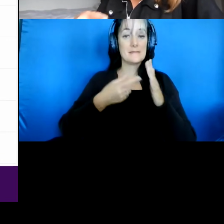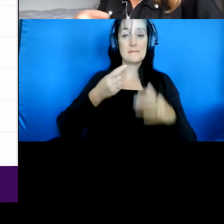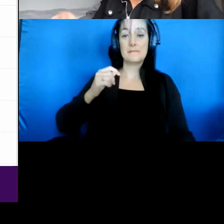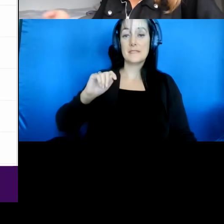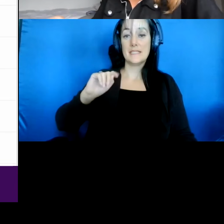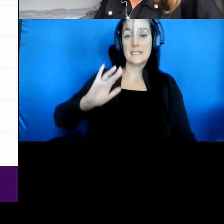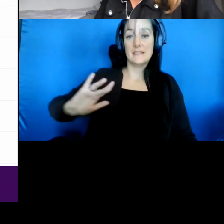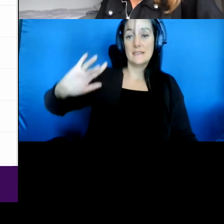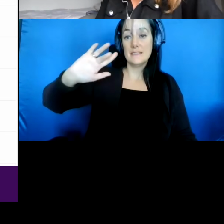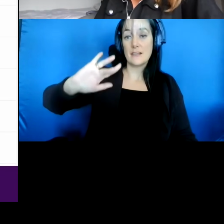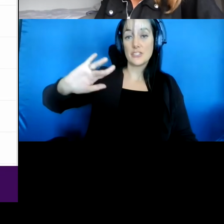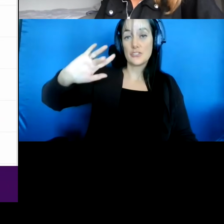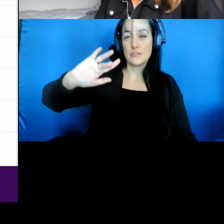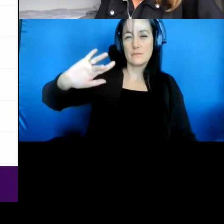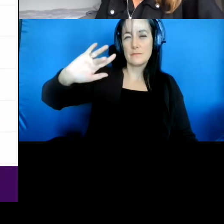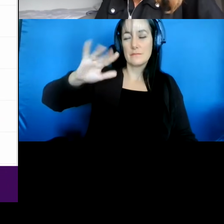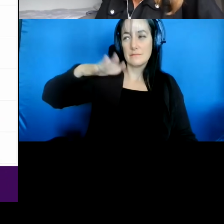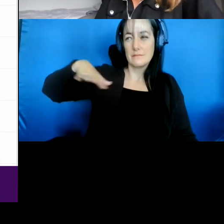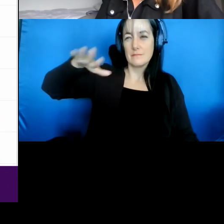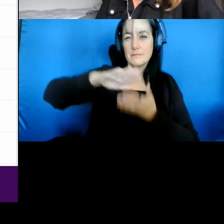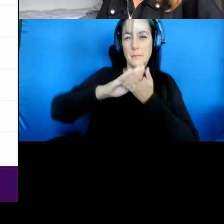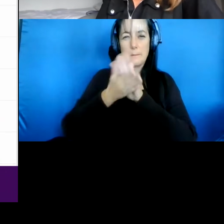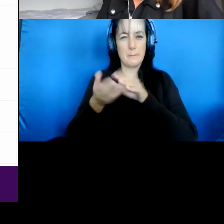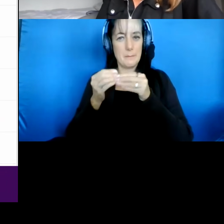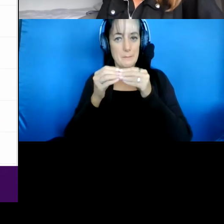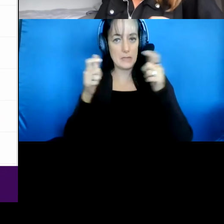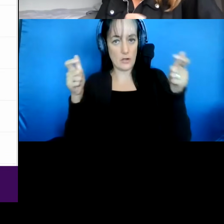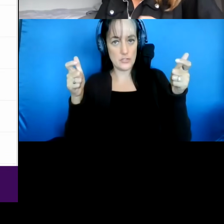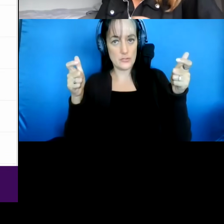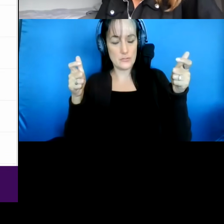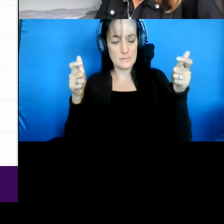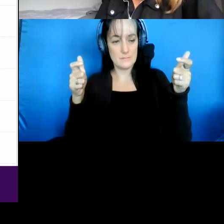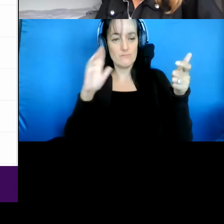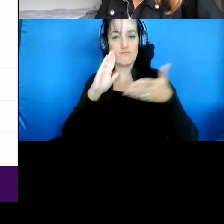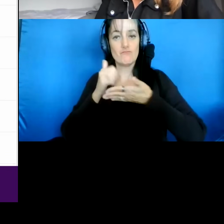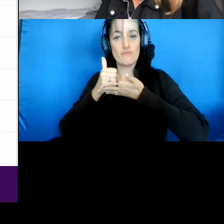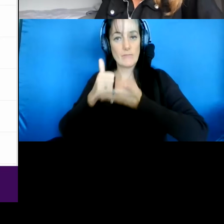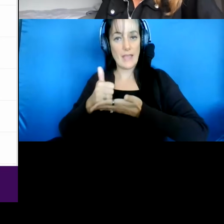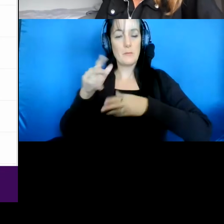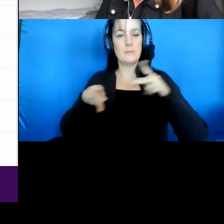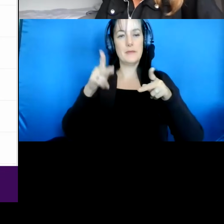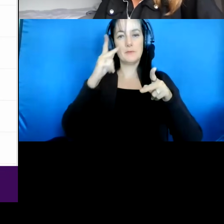each of those links larger. Which will accommodate people who need a slightly larger target area,